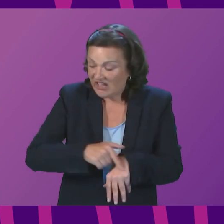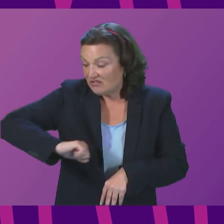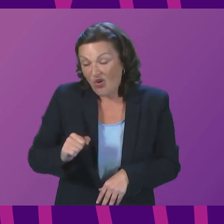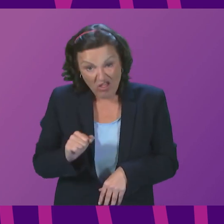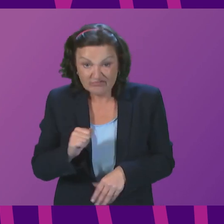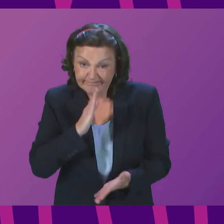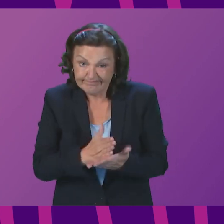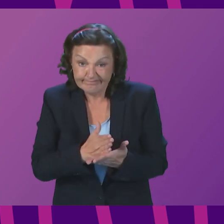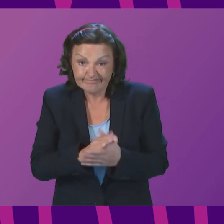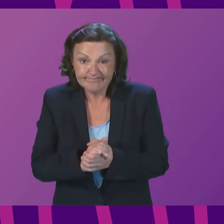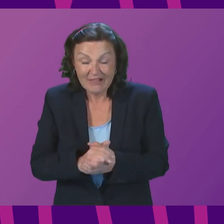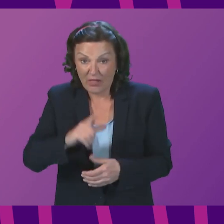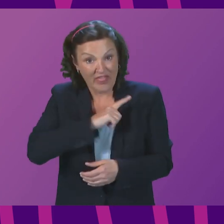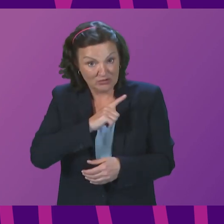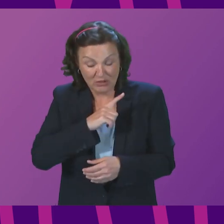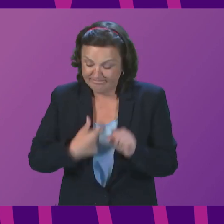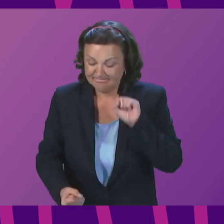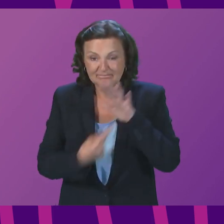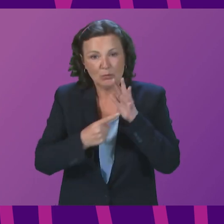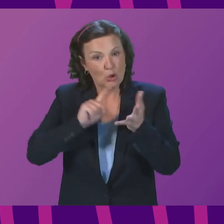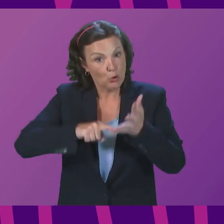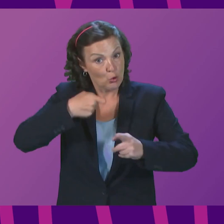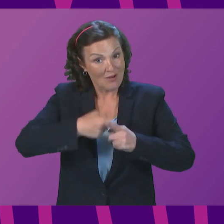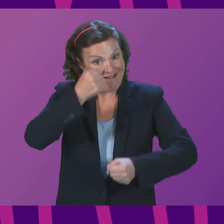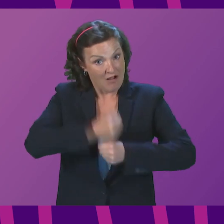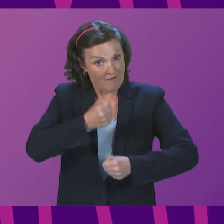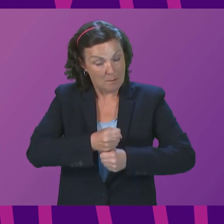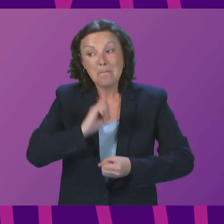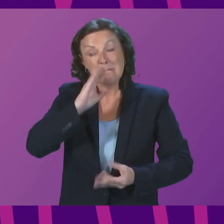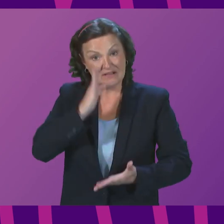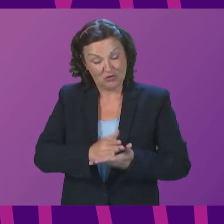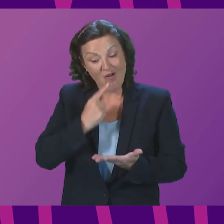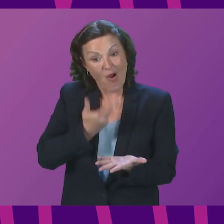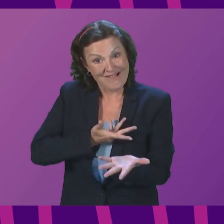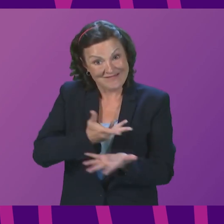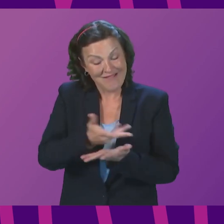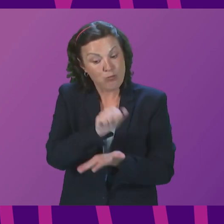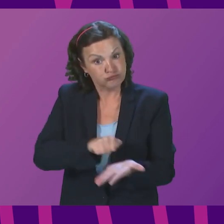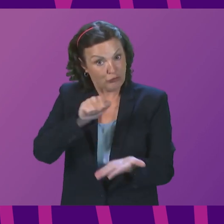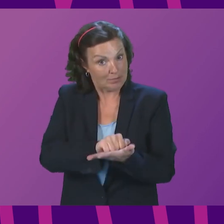It is therefore important that the UK Government properly consults us, but I do not hold much